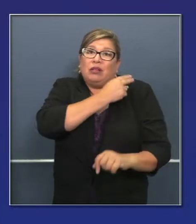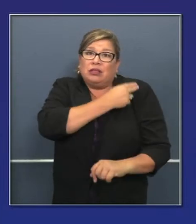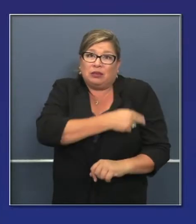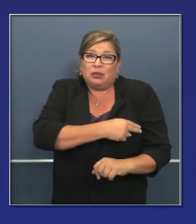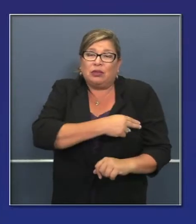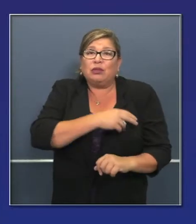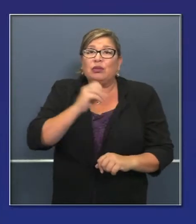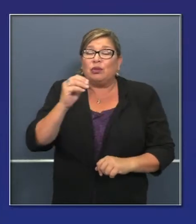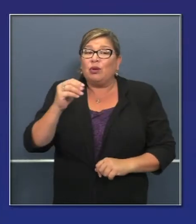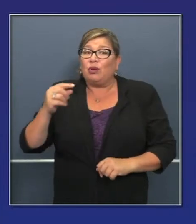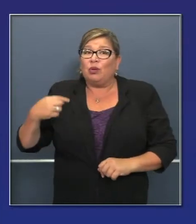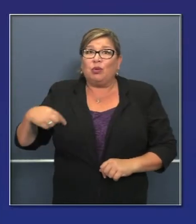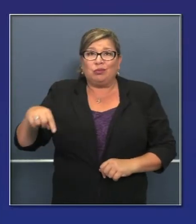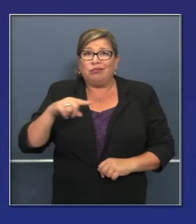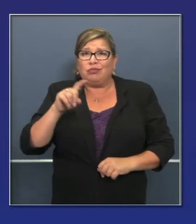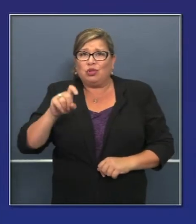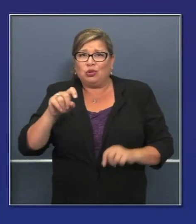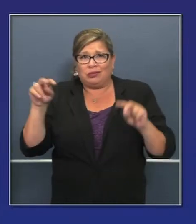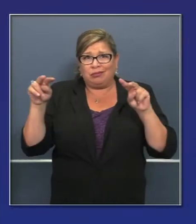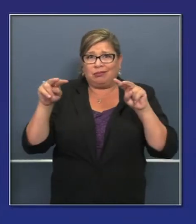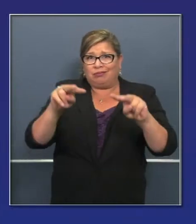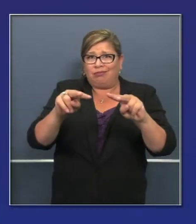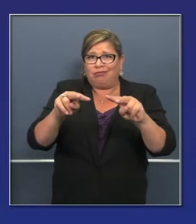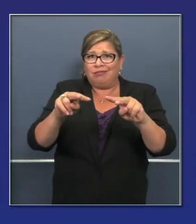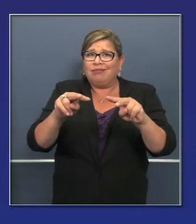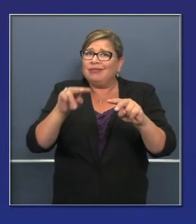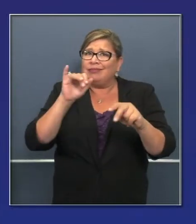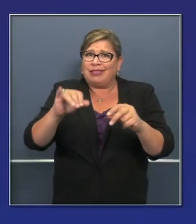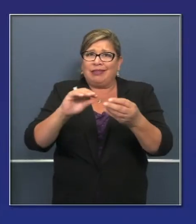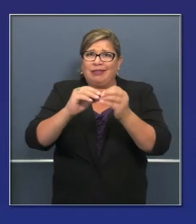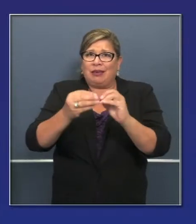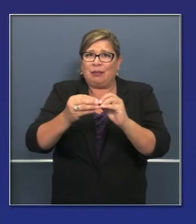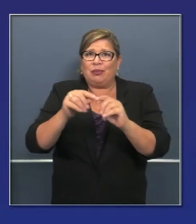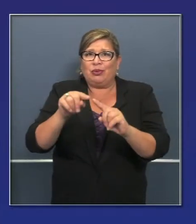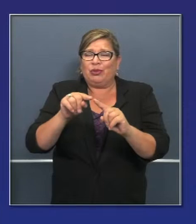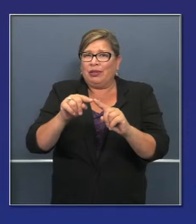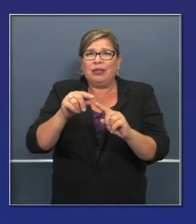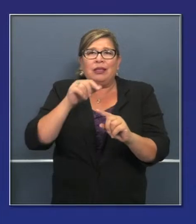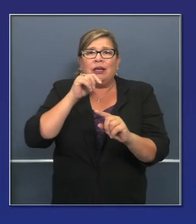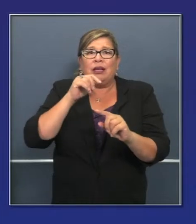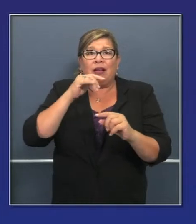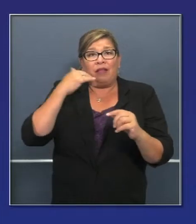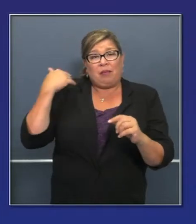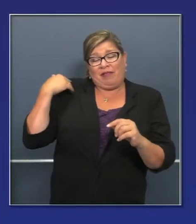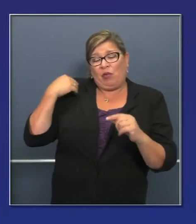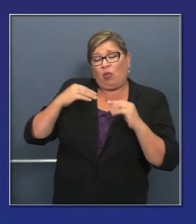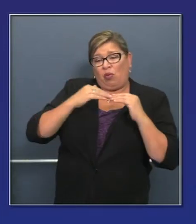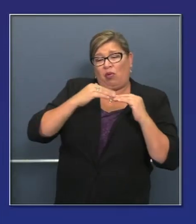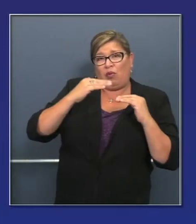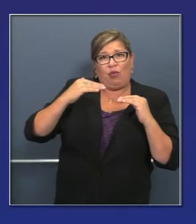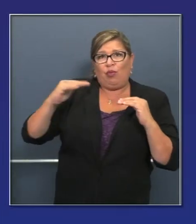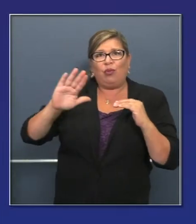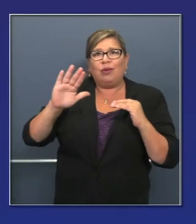a little bit more attention than even that longer trend line that you see reflected in this chart